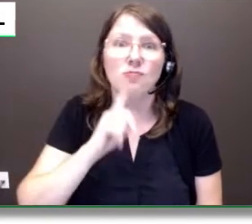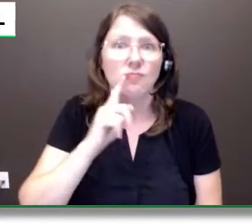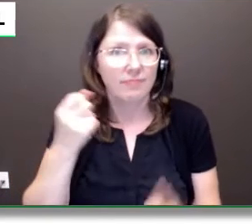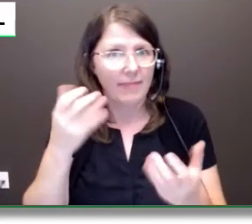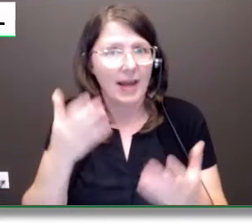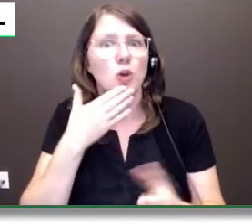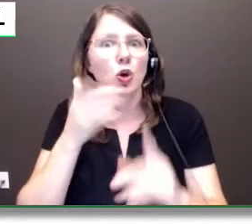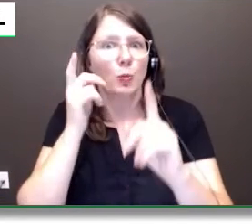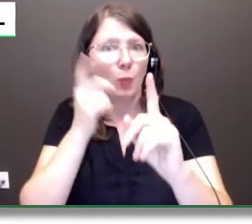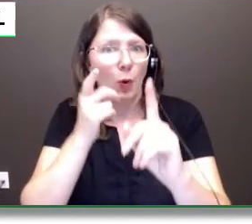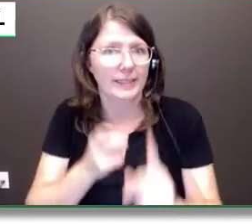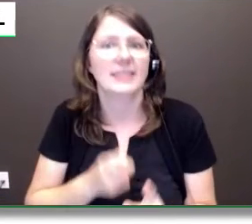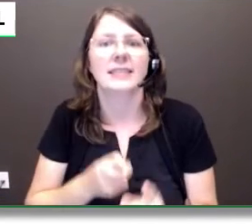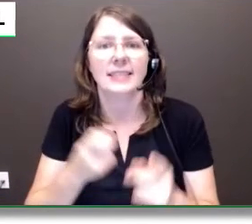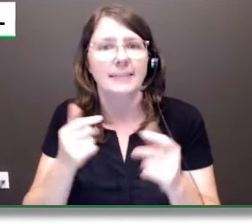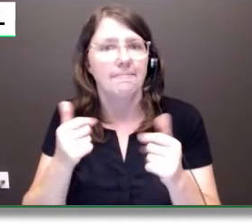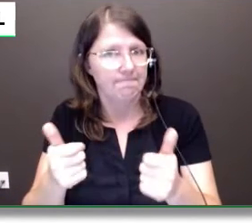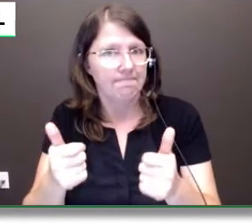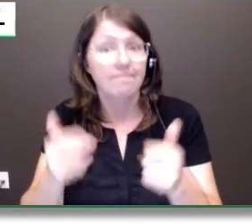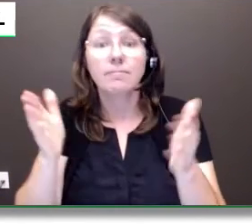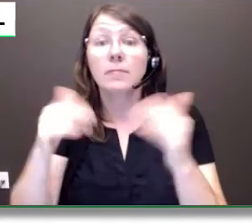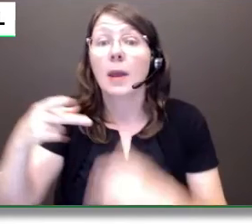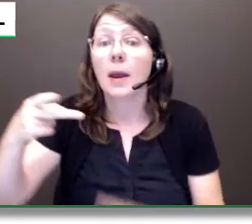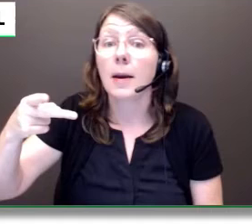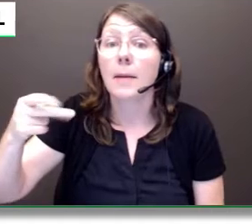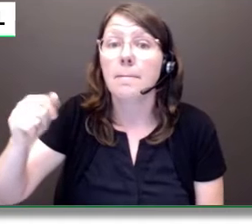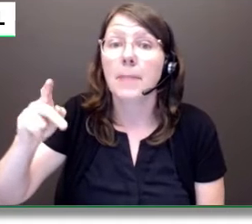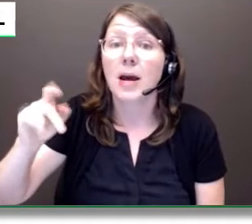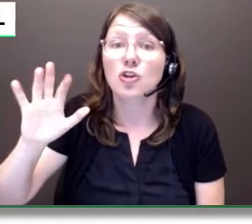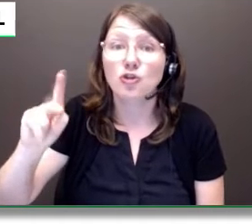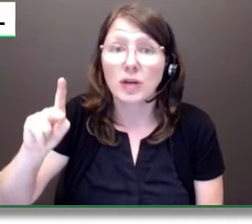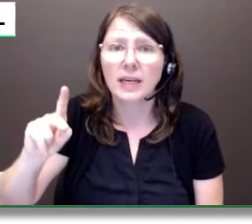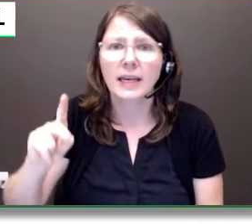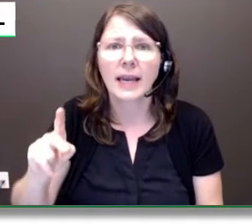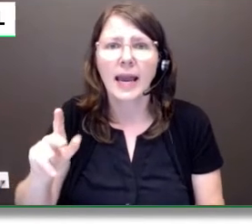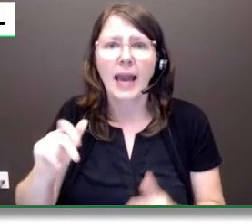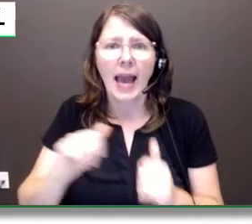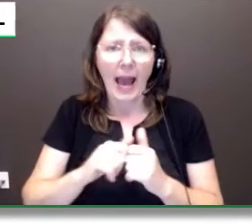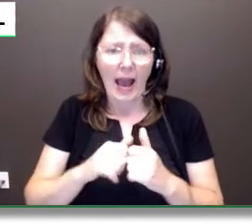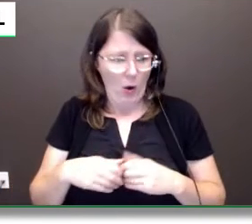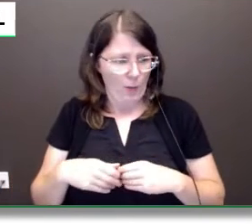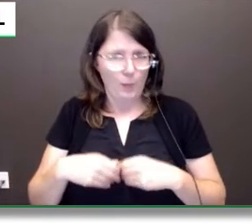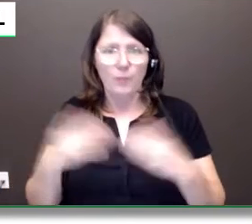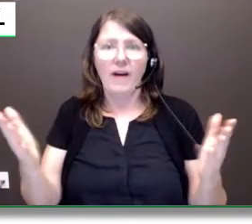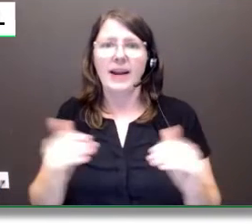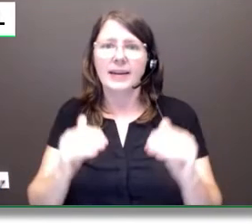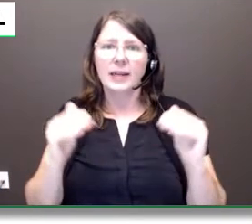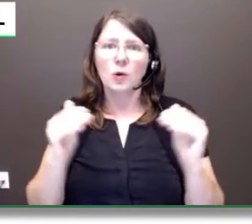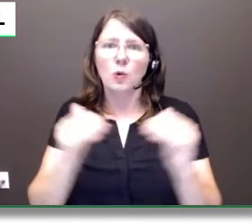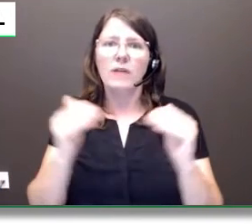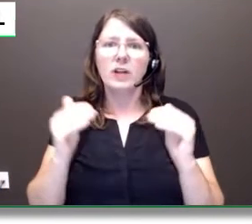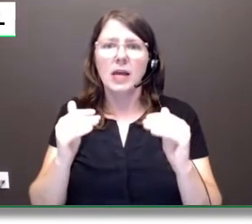have any thoughts on on this idea of equivalent meaningful experiences and how parks can go about creating that for people?